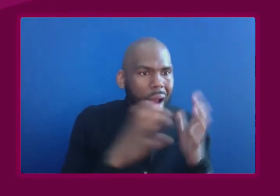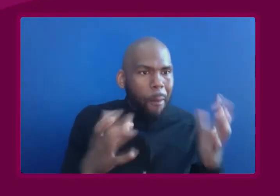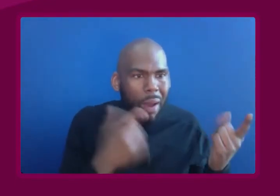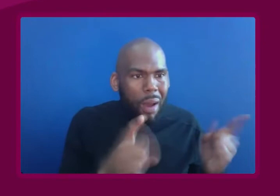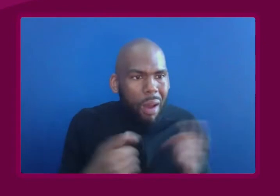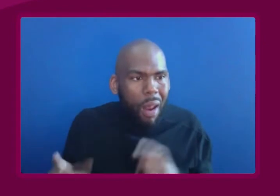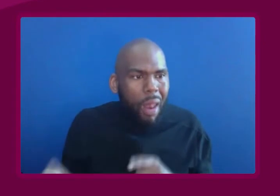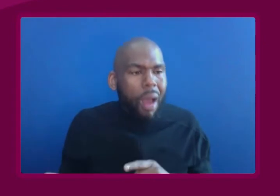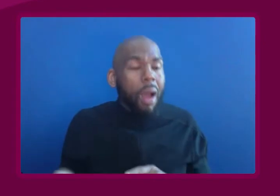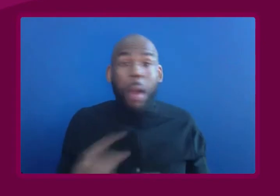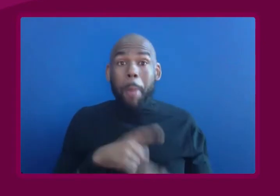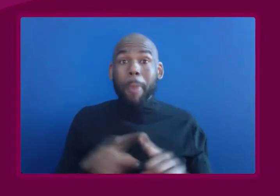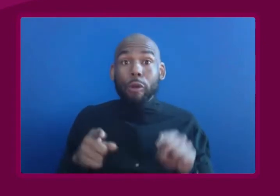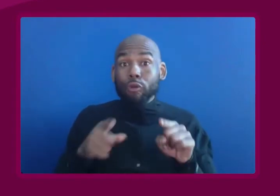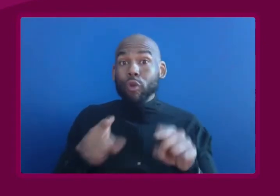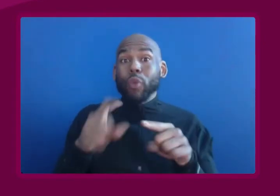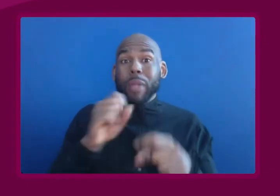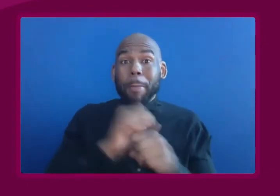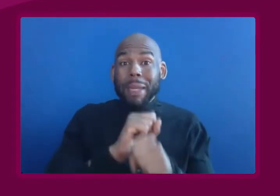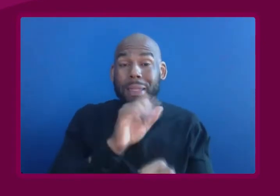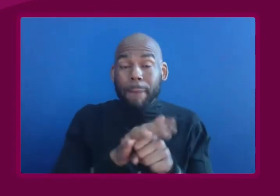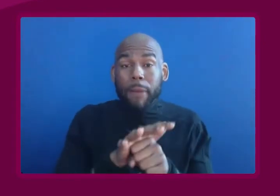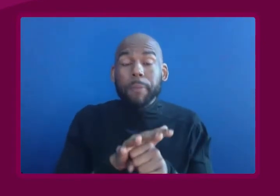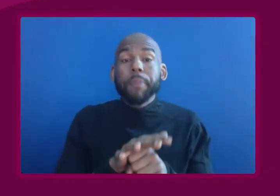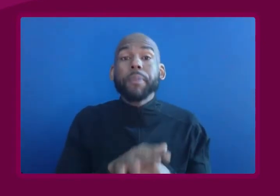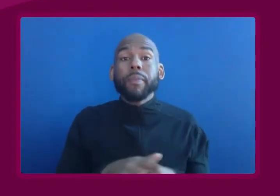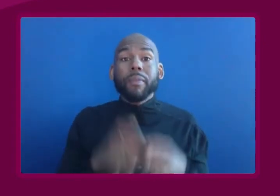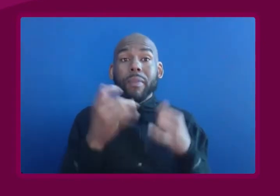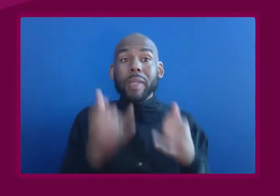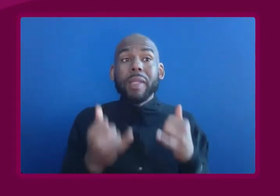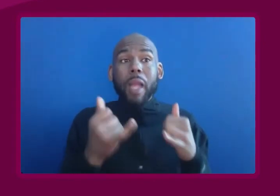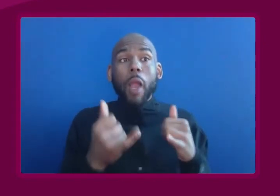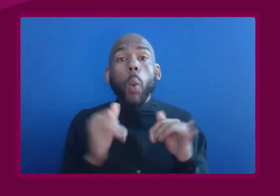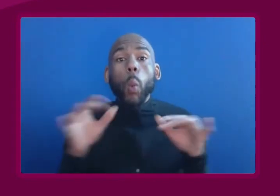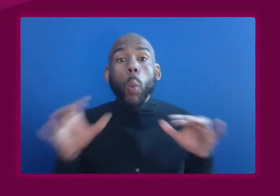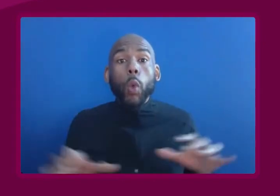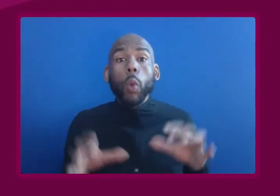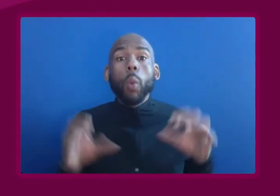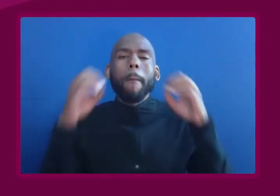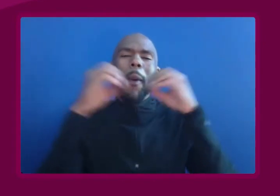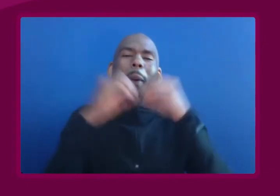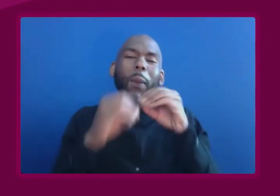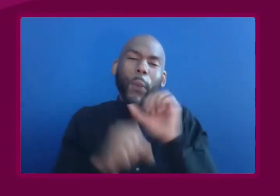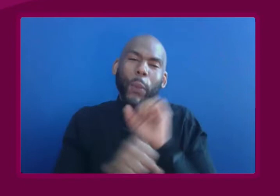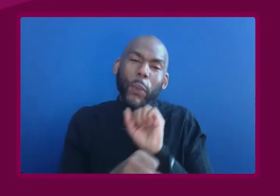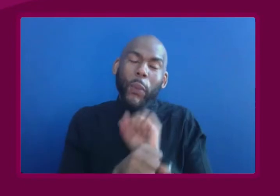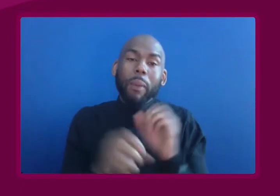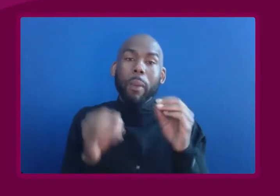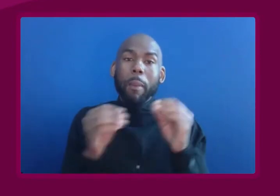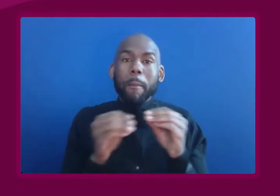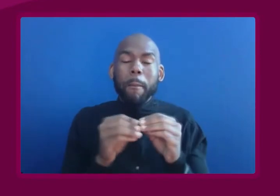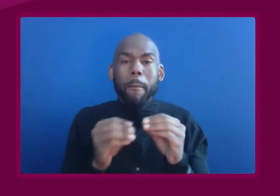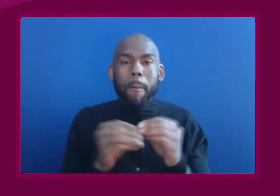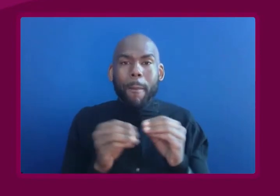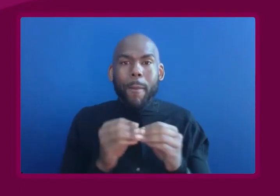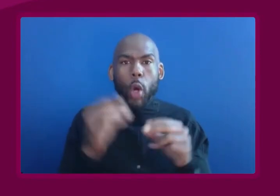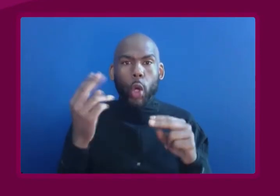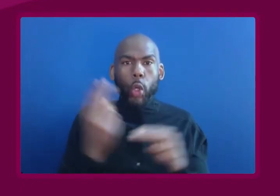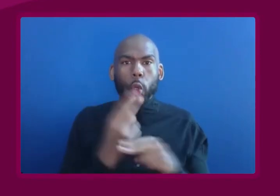And just the fact that we are all doing a lot more work, a lot more consumption, and